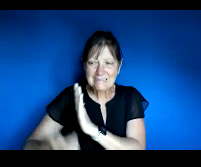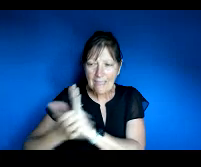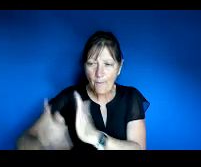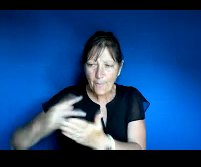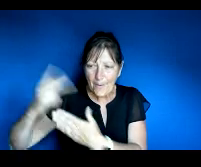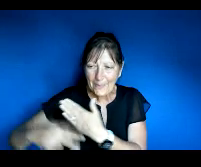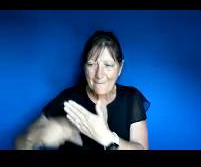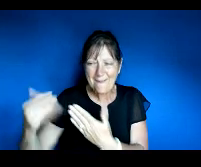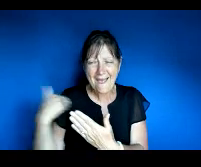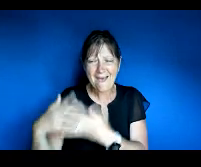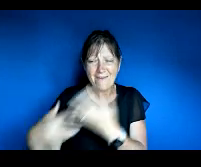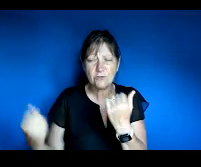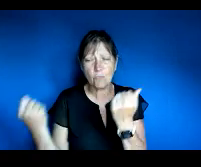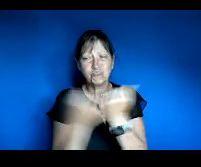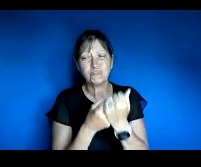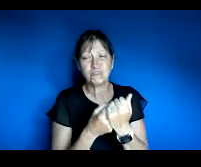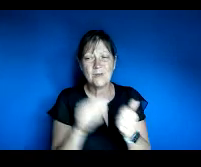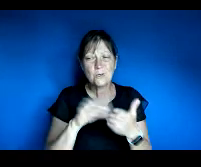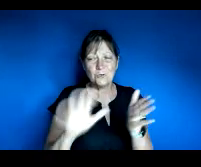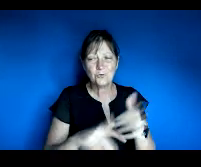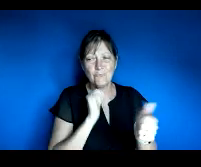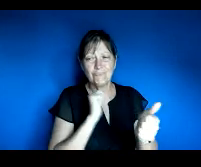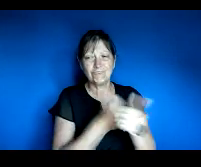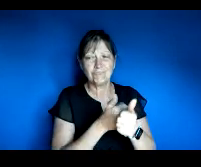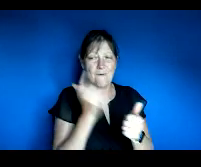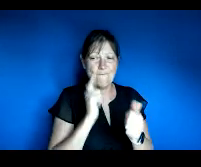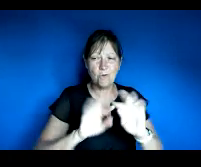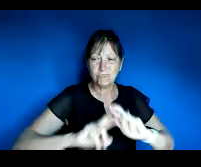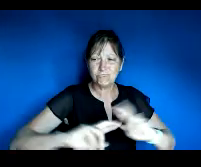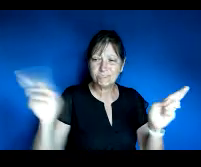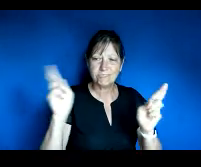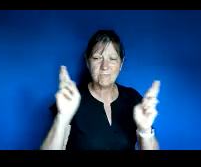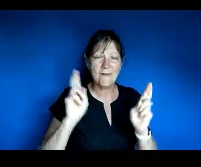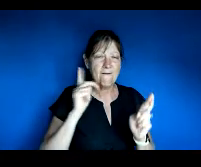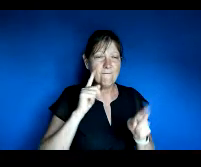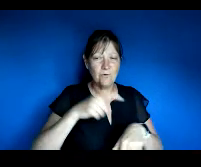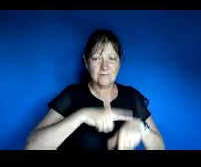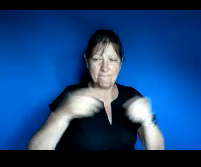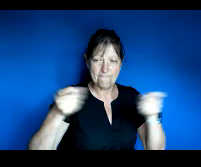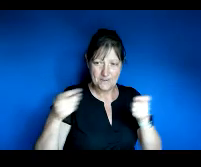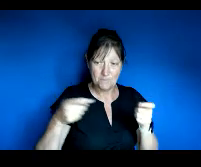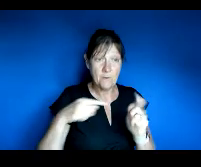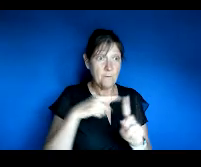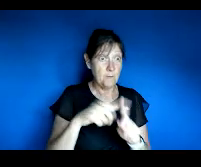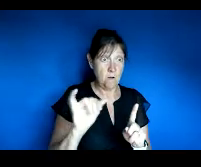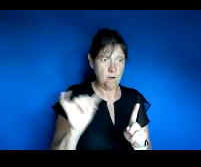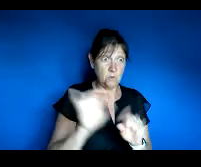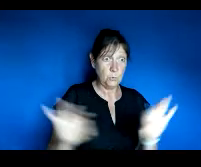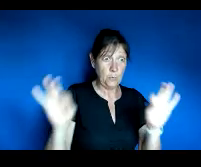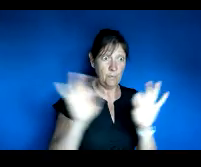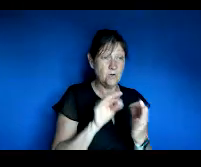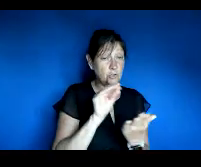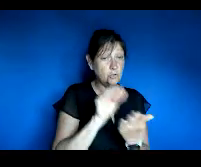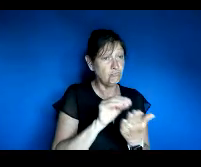and bolster any deficits they might have in those areas. I think it's also really important to track your own progress,